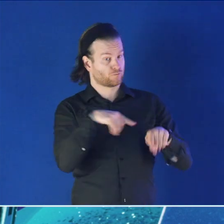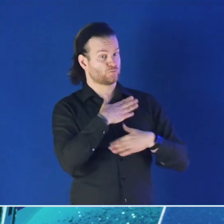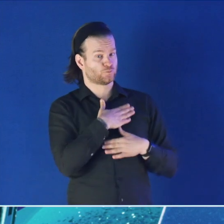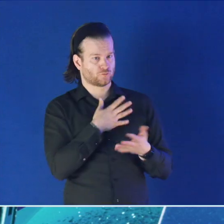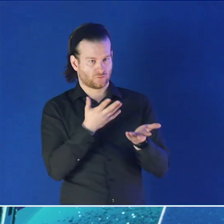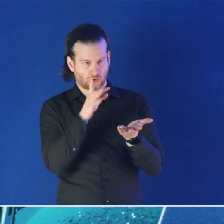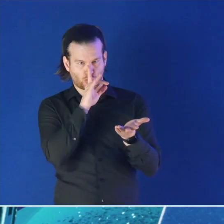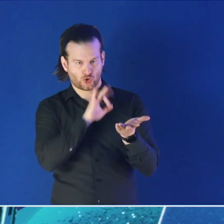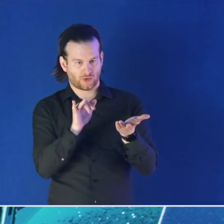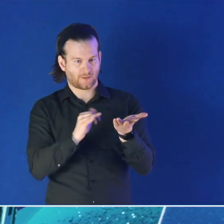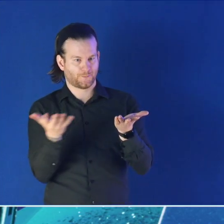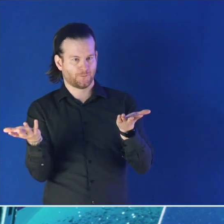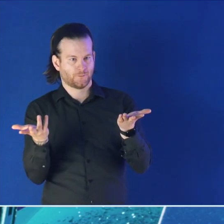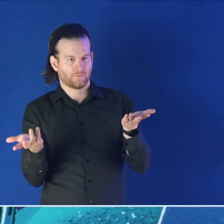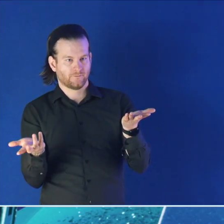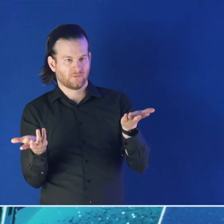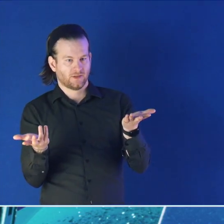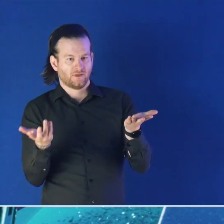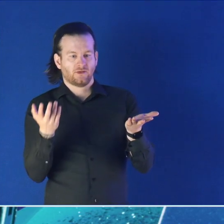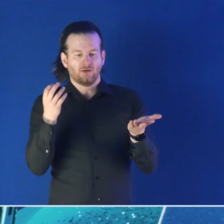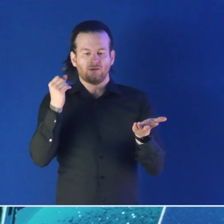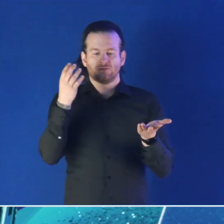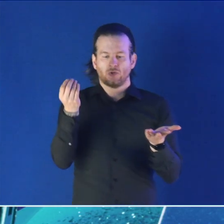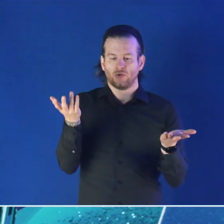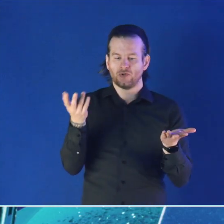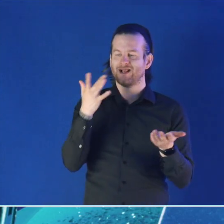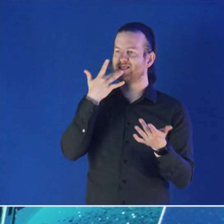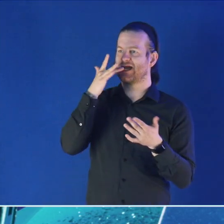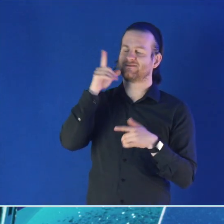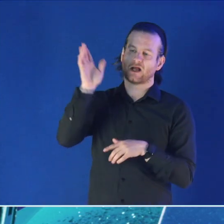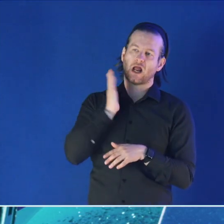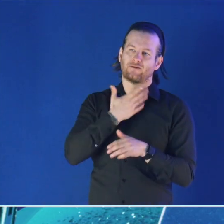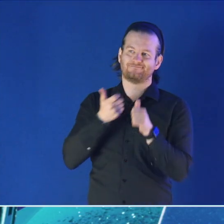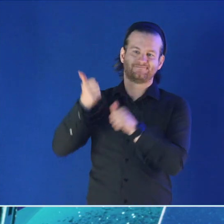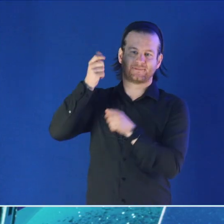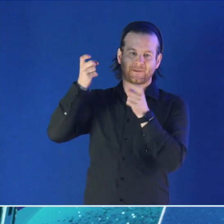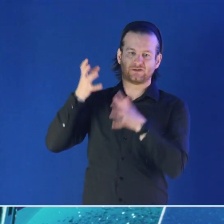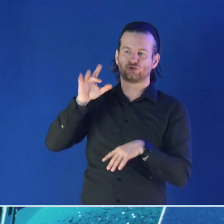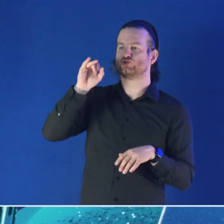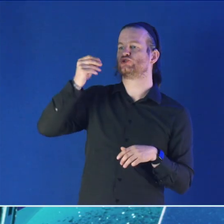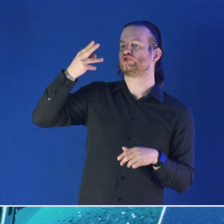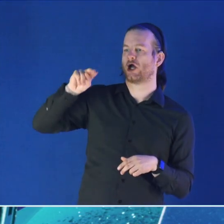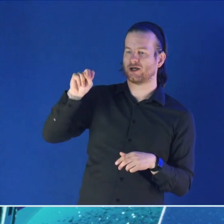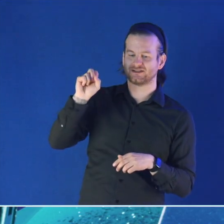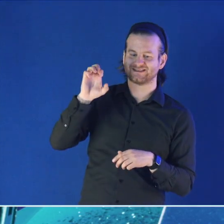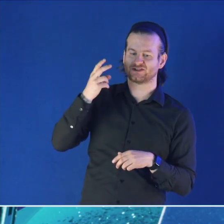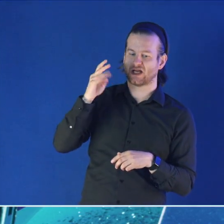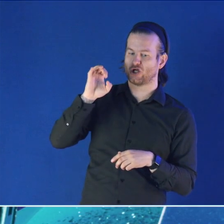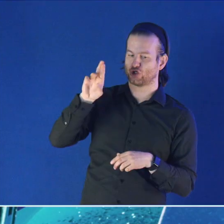and Traci Schneider have a son also on the spectrum, and they started a sensory-friendly room before